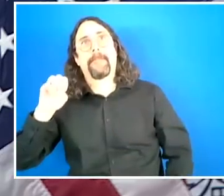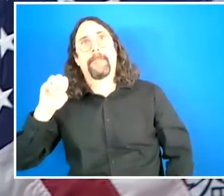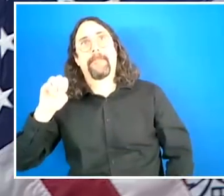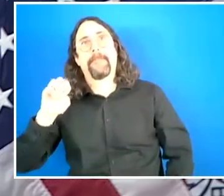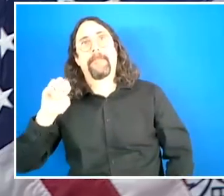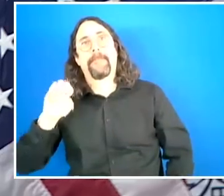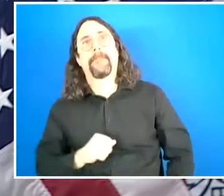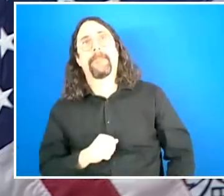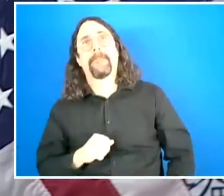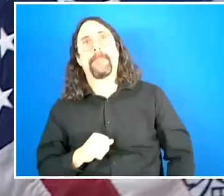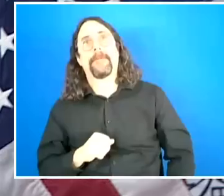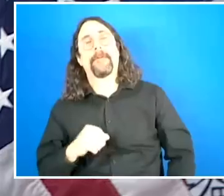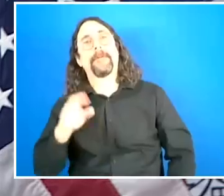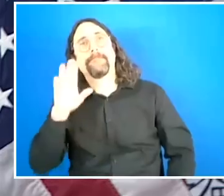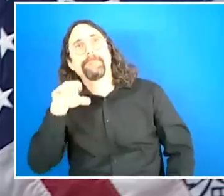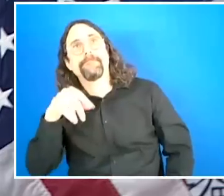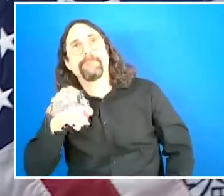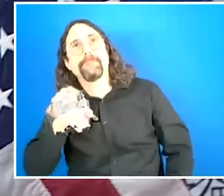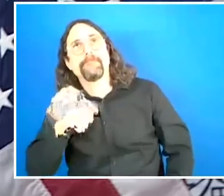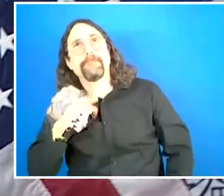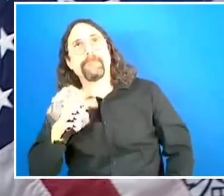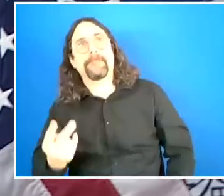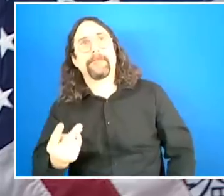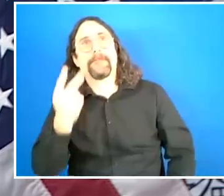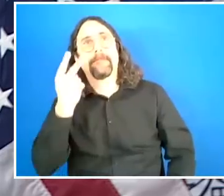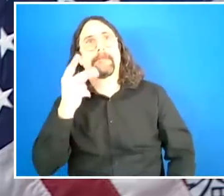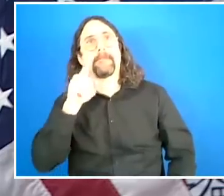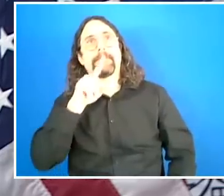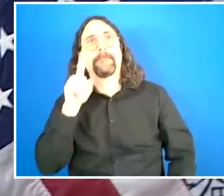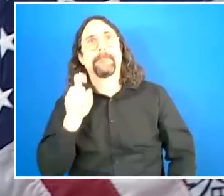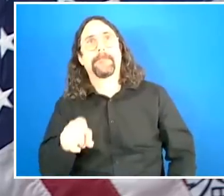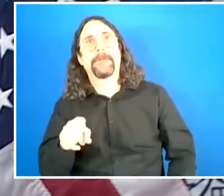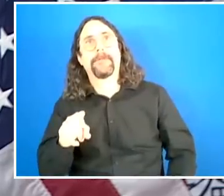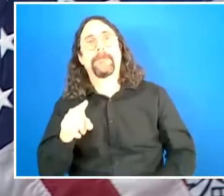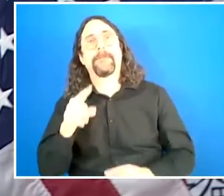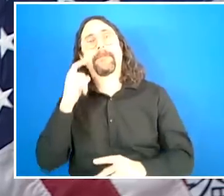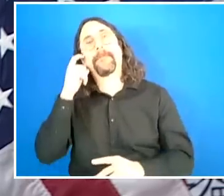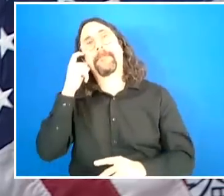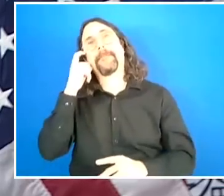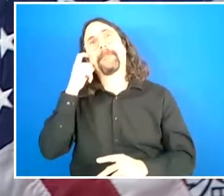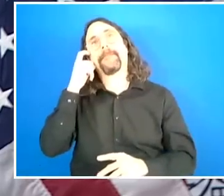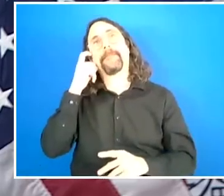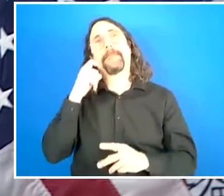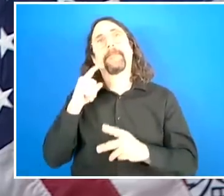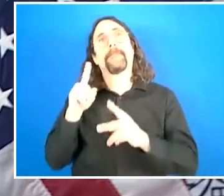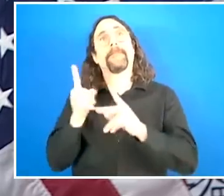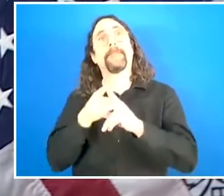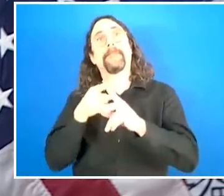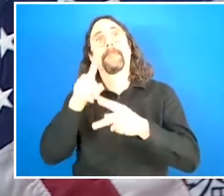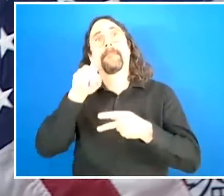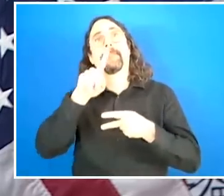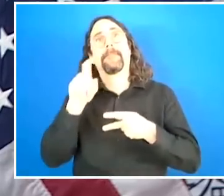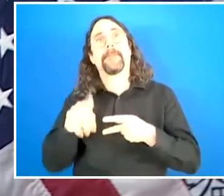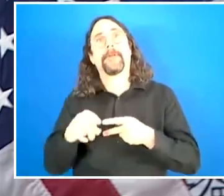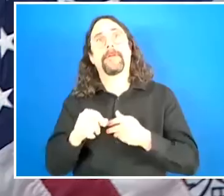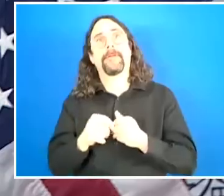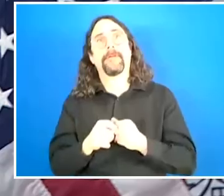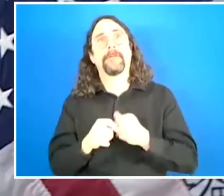YEAR ROUD,N IF THERE'S ANY PLAN TO UPDATE THAT PROGRAM AND I GUESS IT WILL CONTUEIN REMOTELY AND ADDITIONALLY,